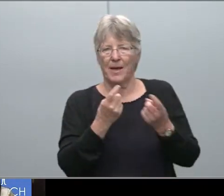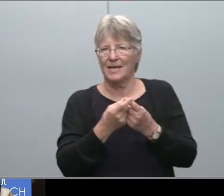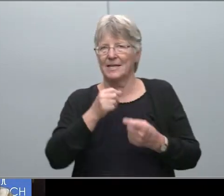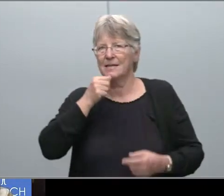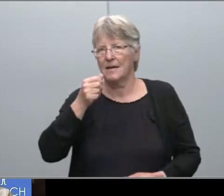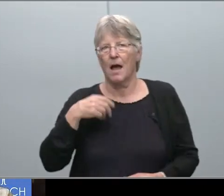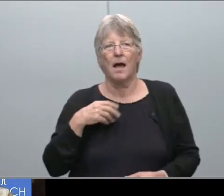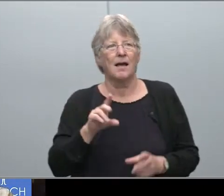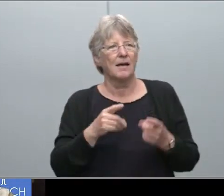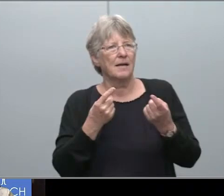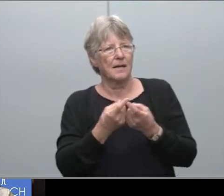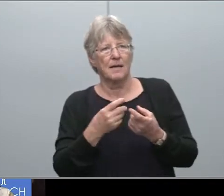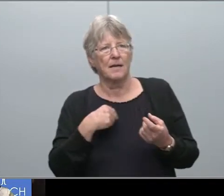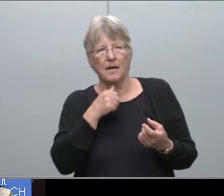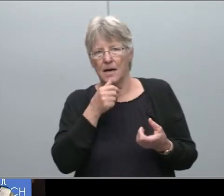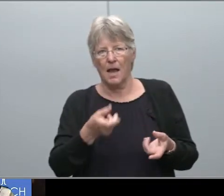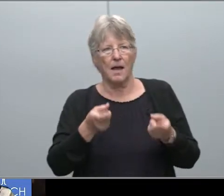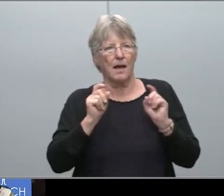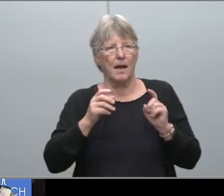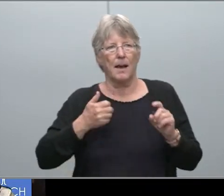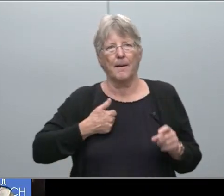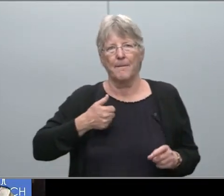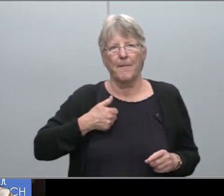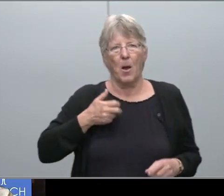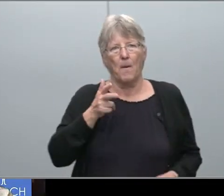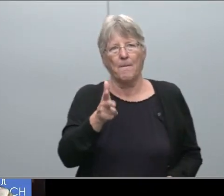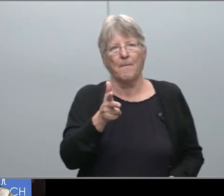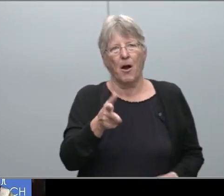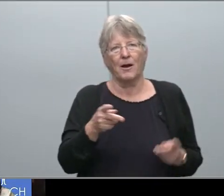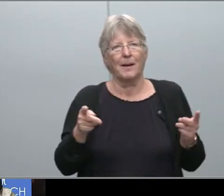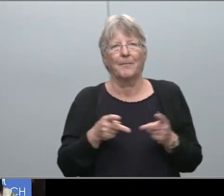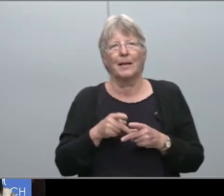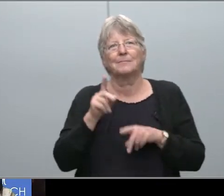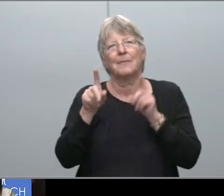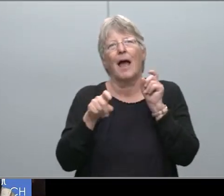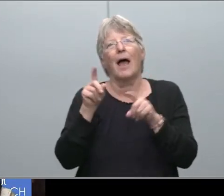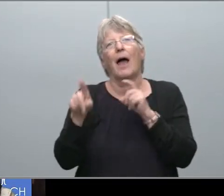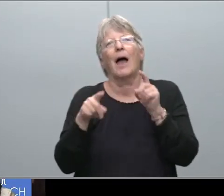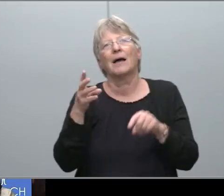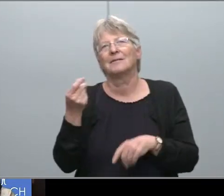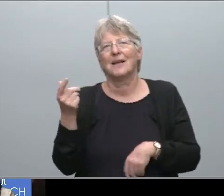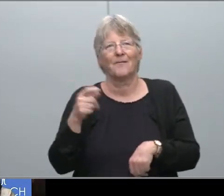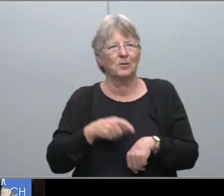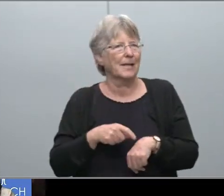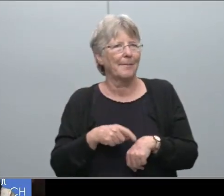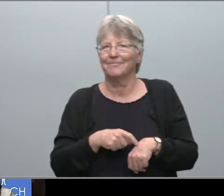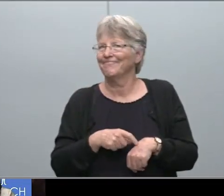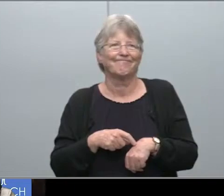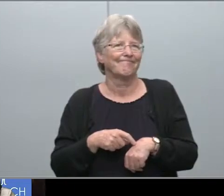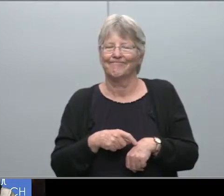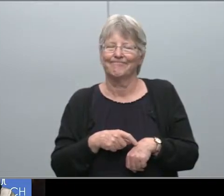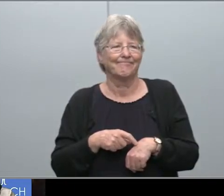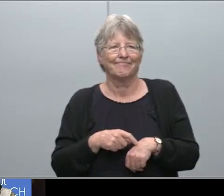with strength, endurance, and to look at light at the end of you the tunnel.